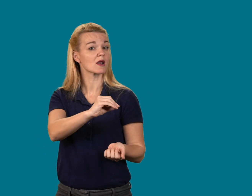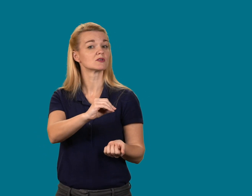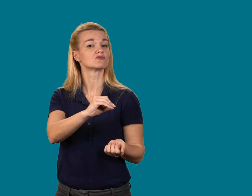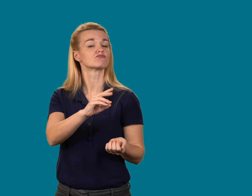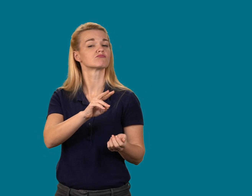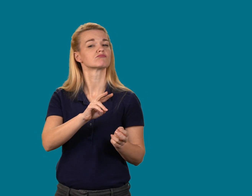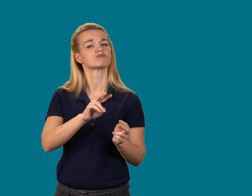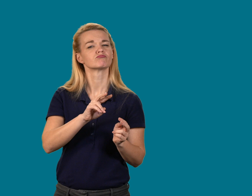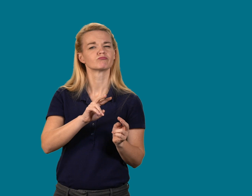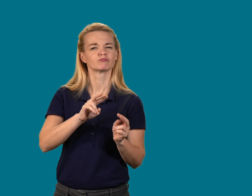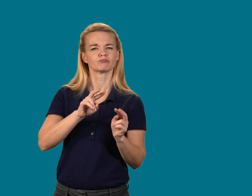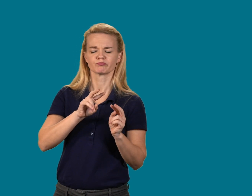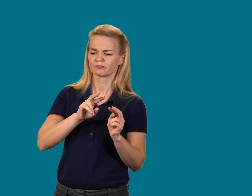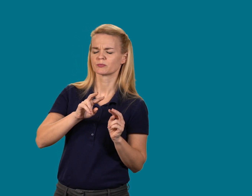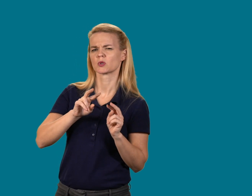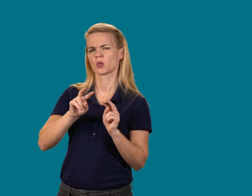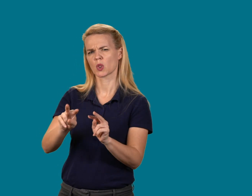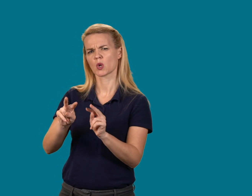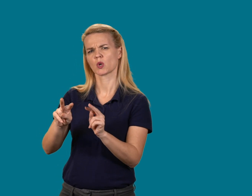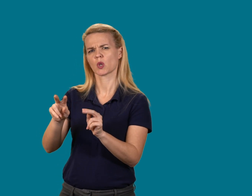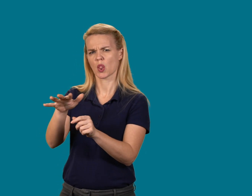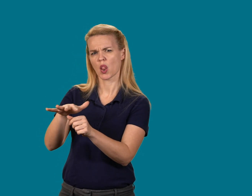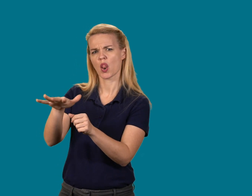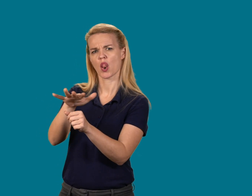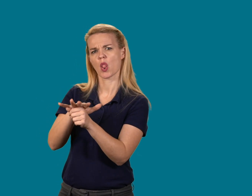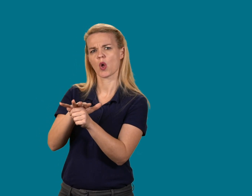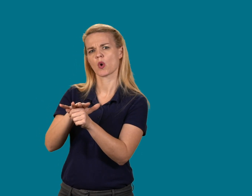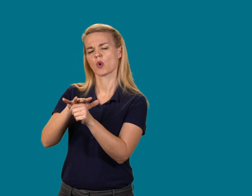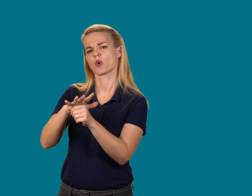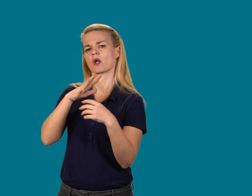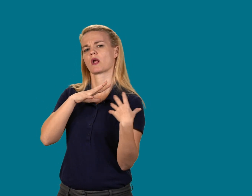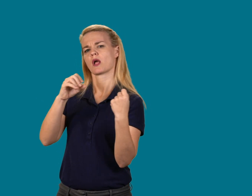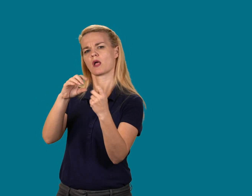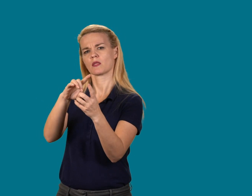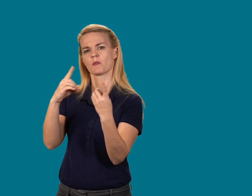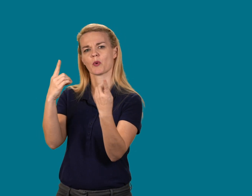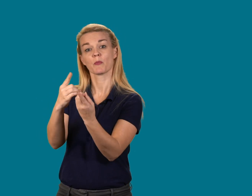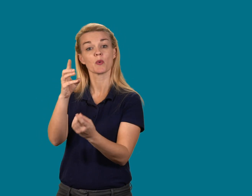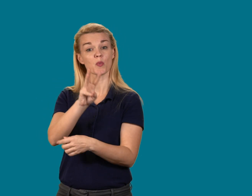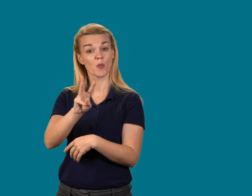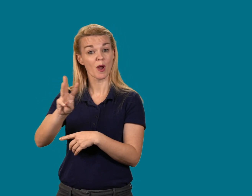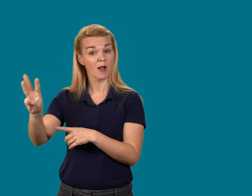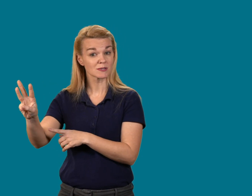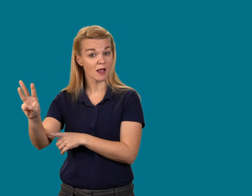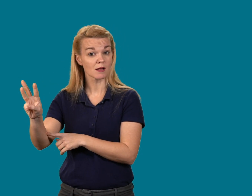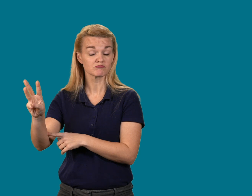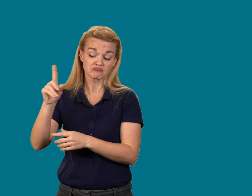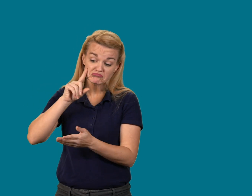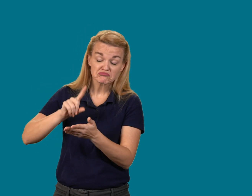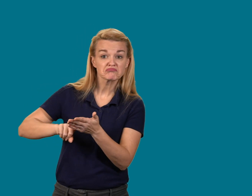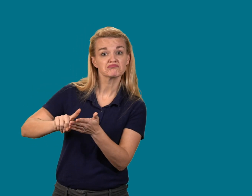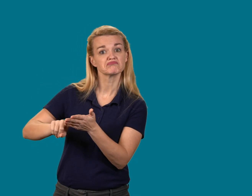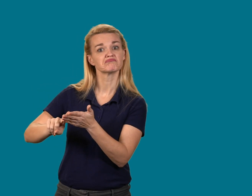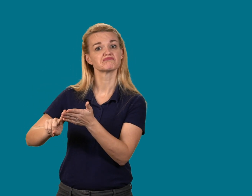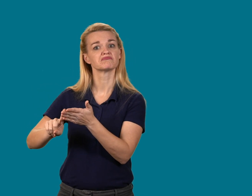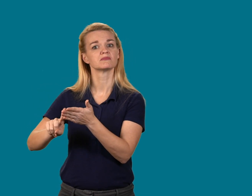and local health department website.